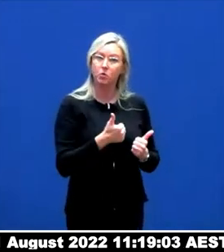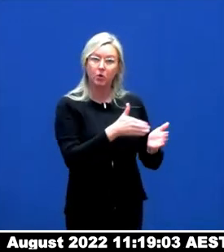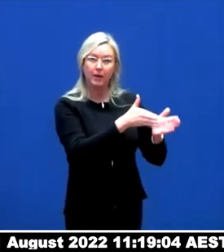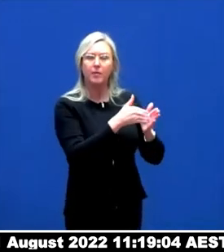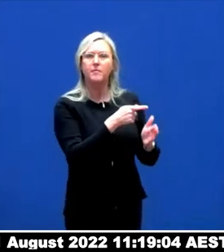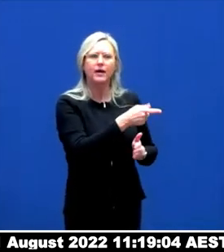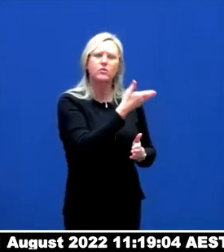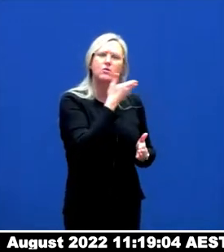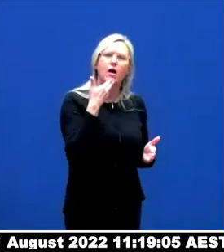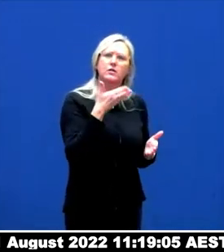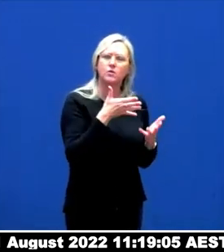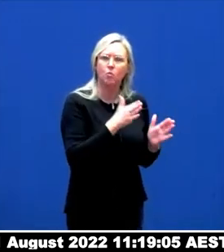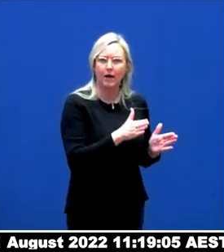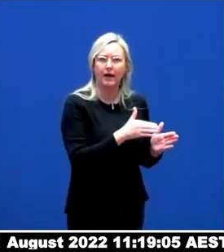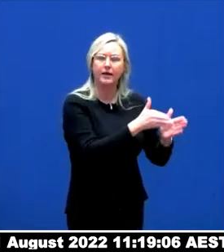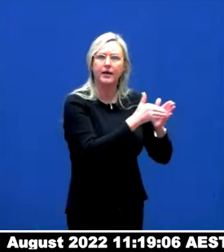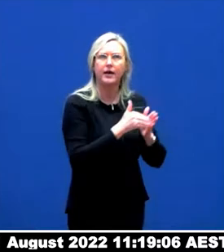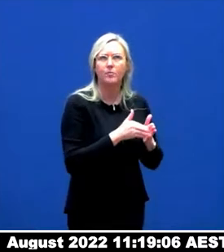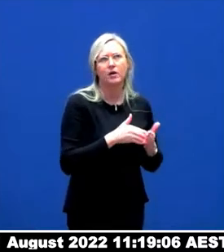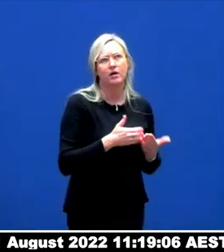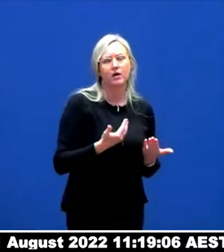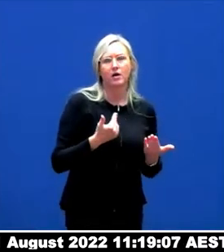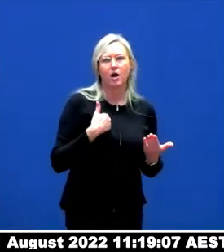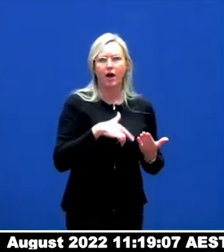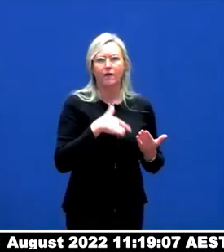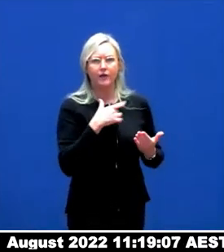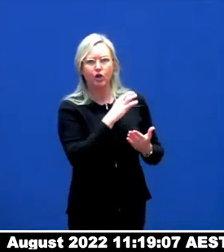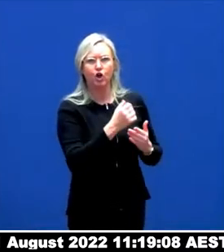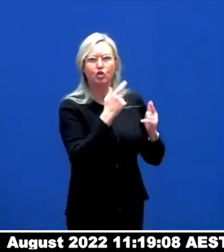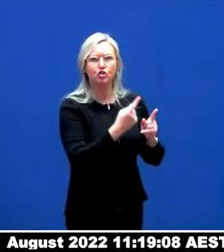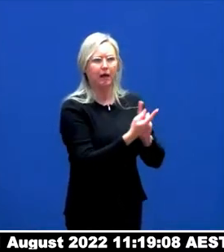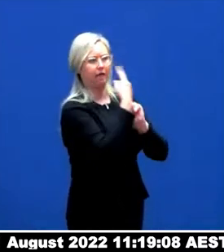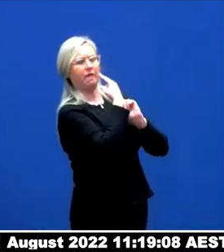way, not in a intimidating way or a wrongful way.